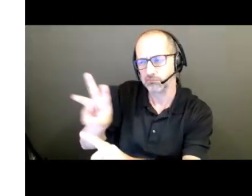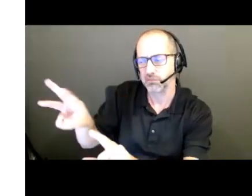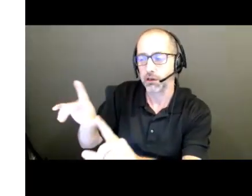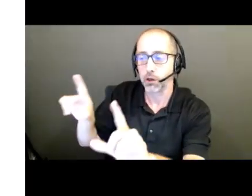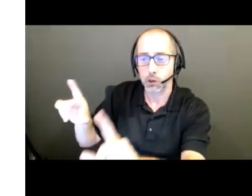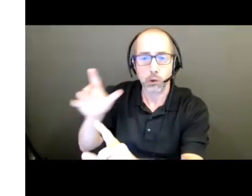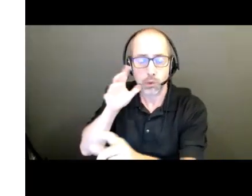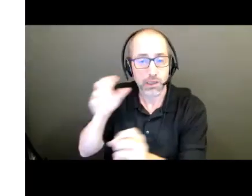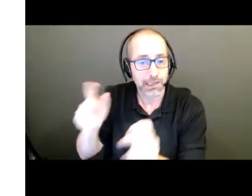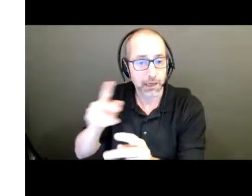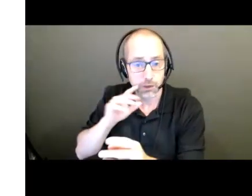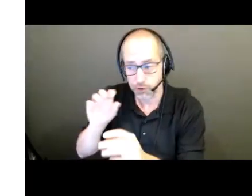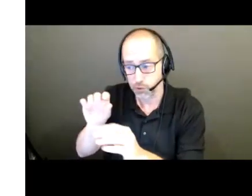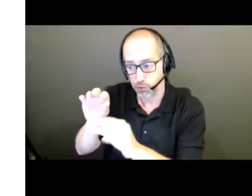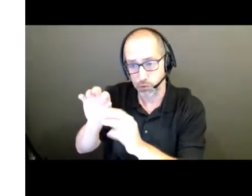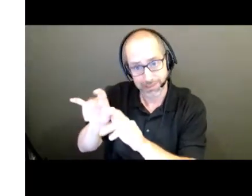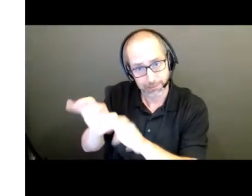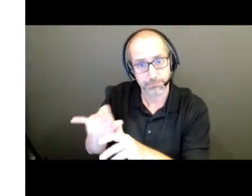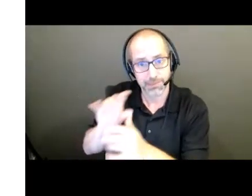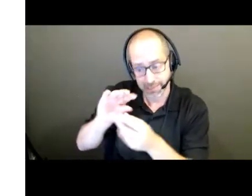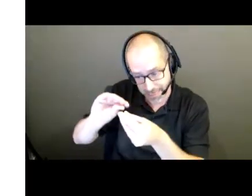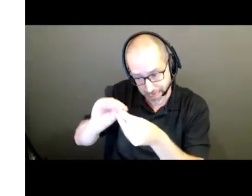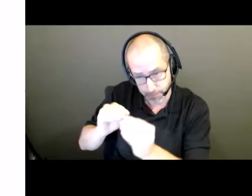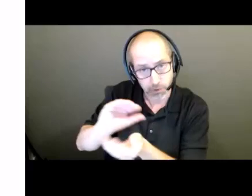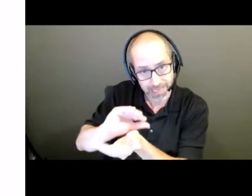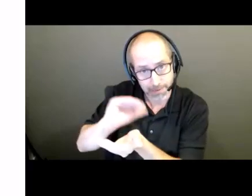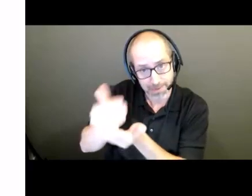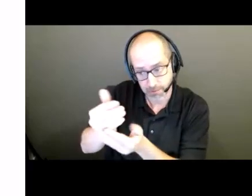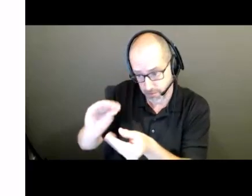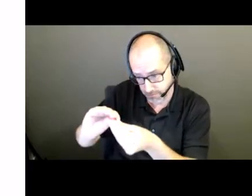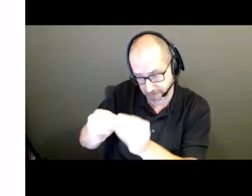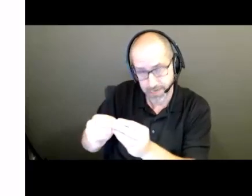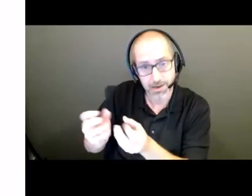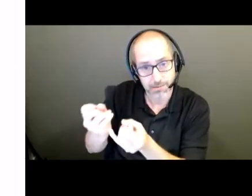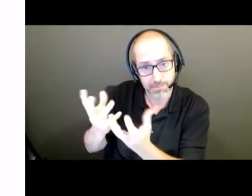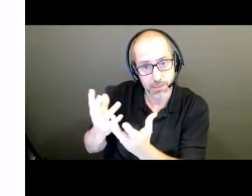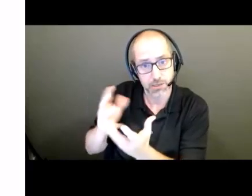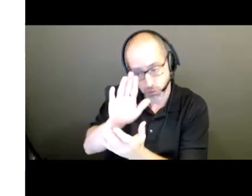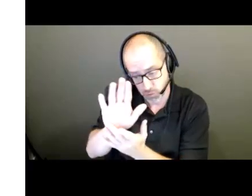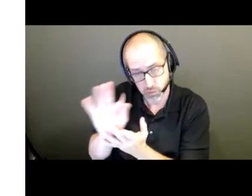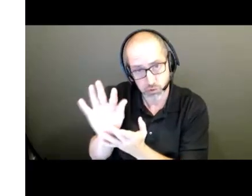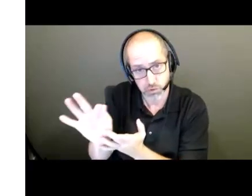It's important to remember that under this grant, you're only eligible to